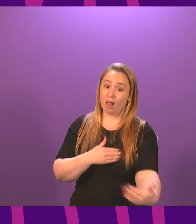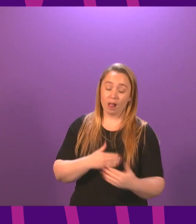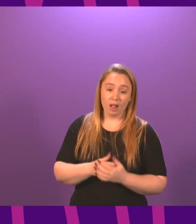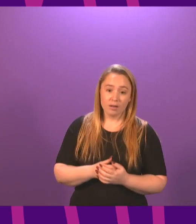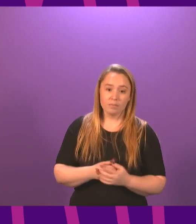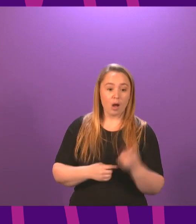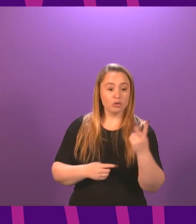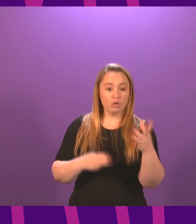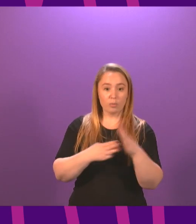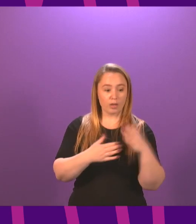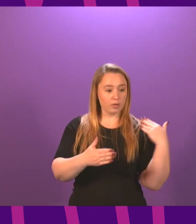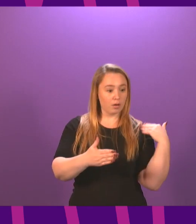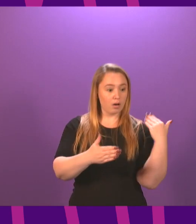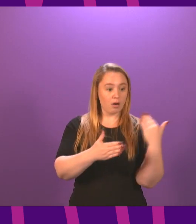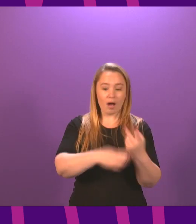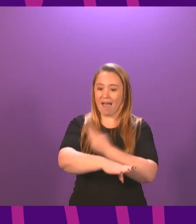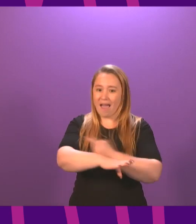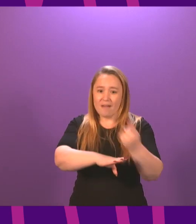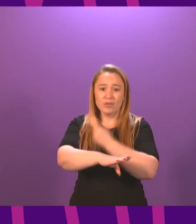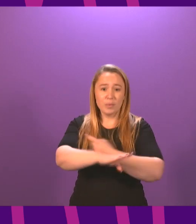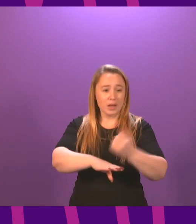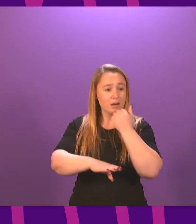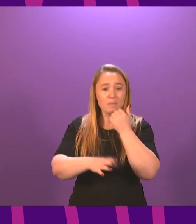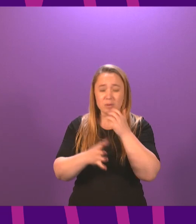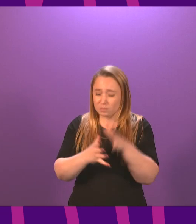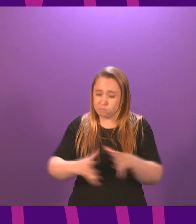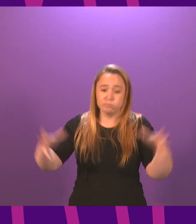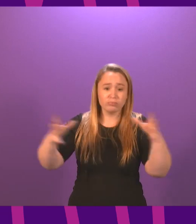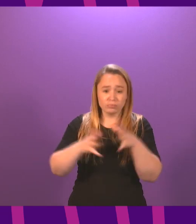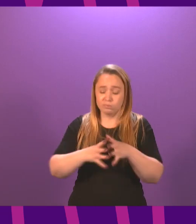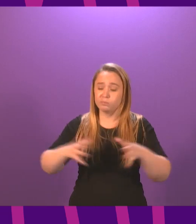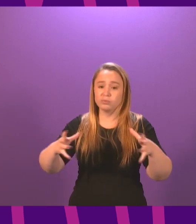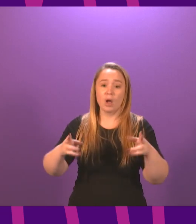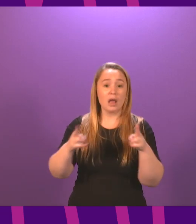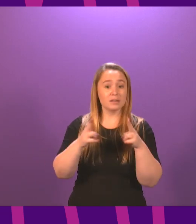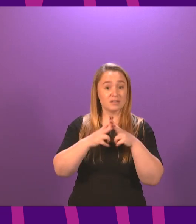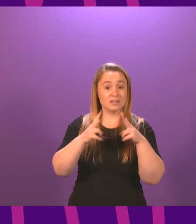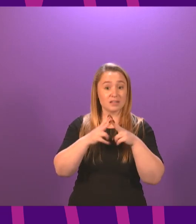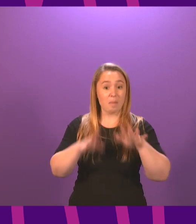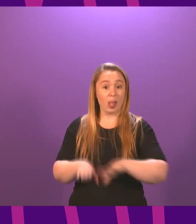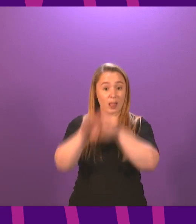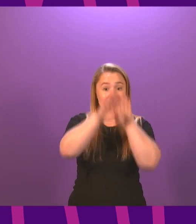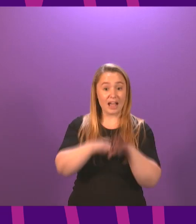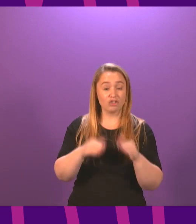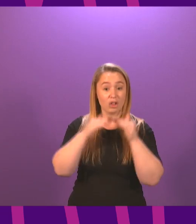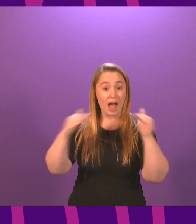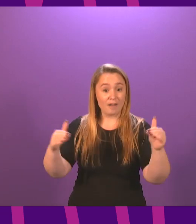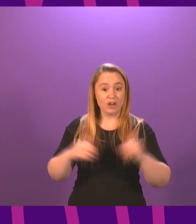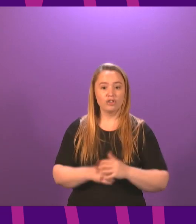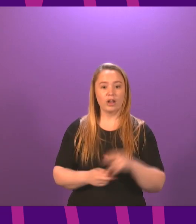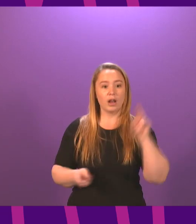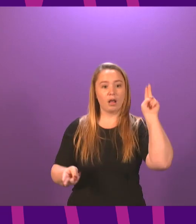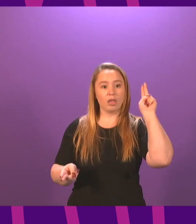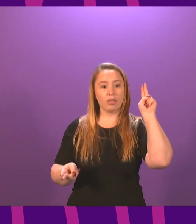Two months in, Renfrewshire still has the highest weekly infection rate in Scotland, which is double the national average and is reducing at half the rate. It is clear that